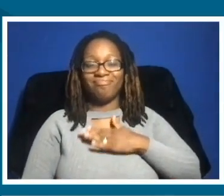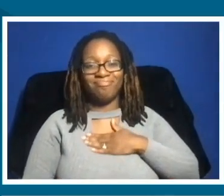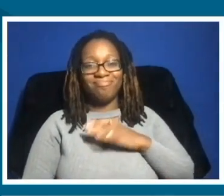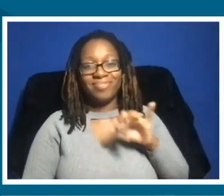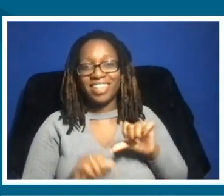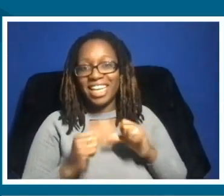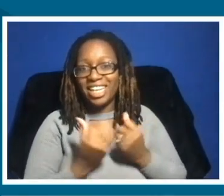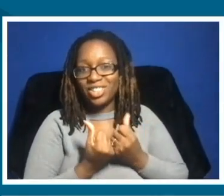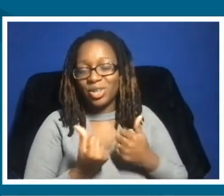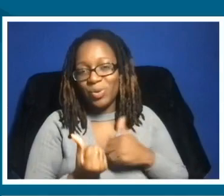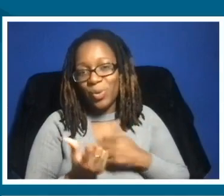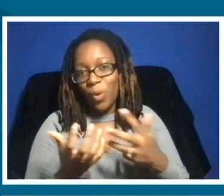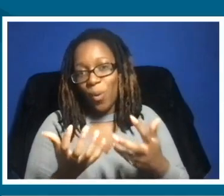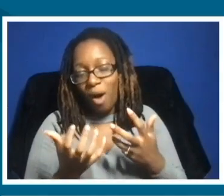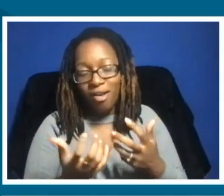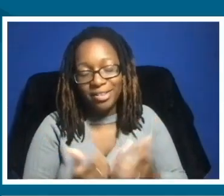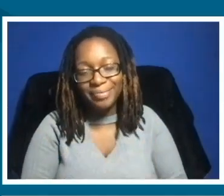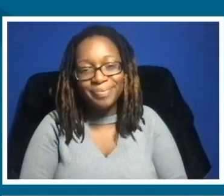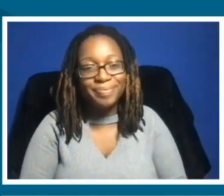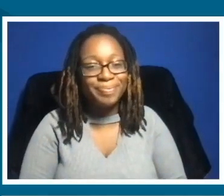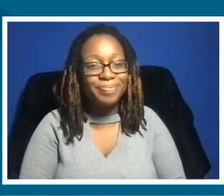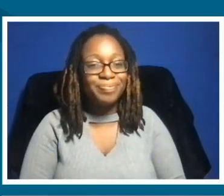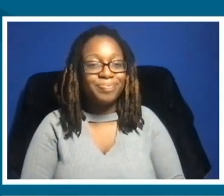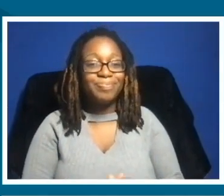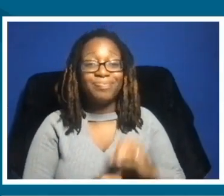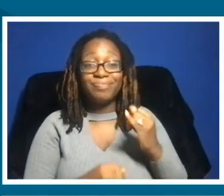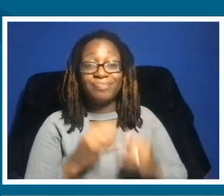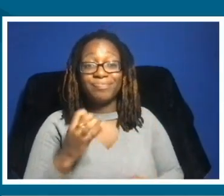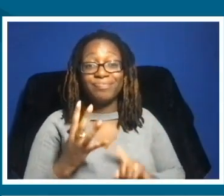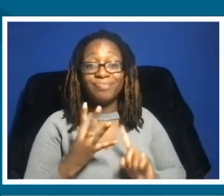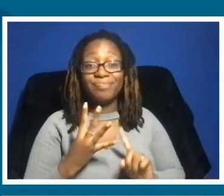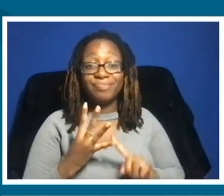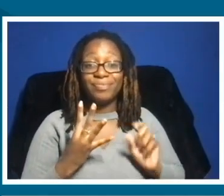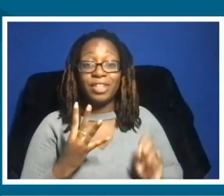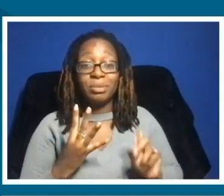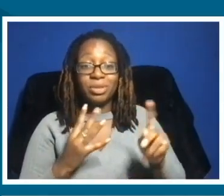as teachers and then last but not least opportunity